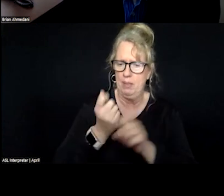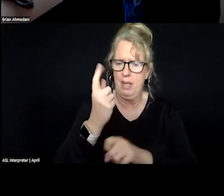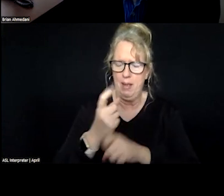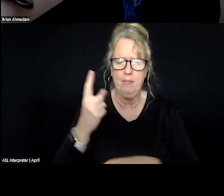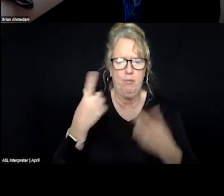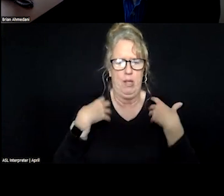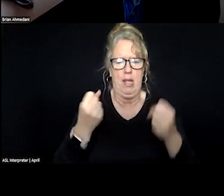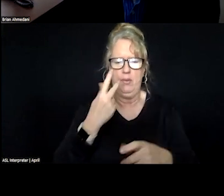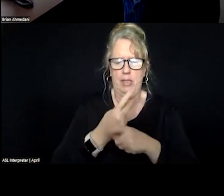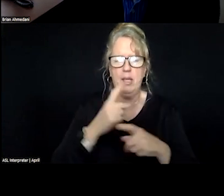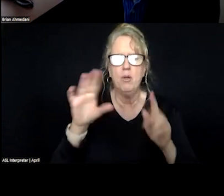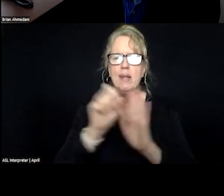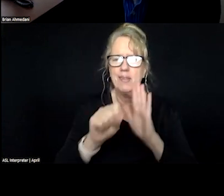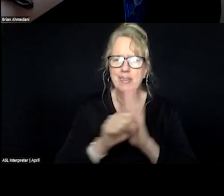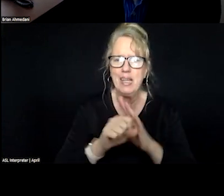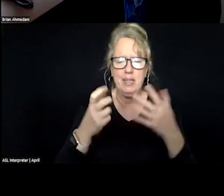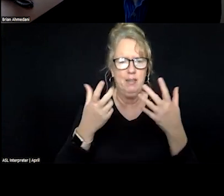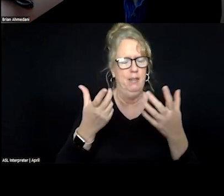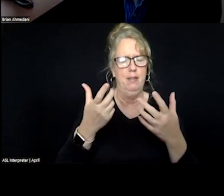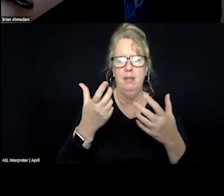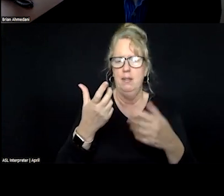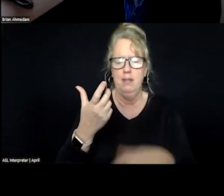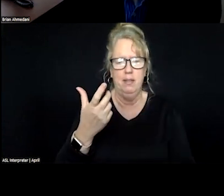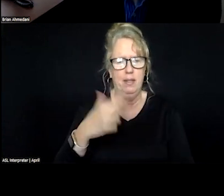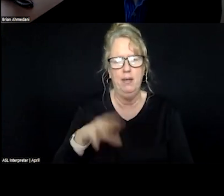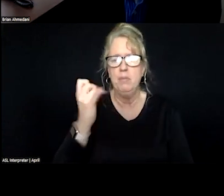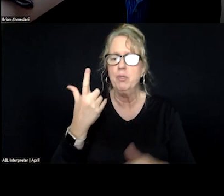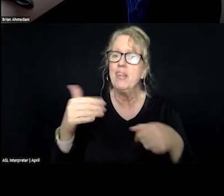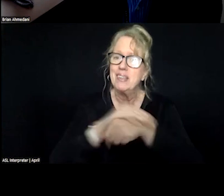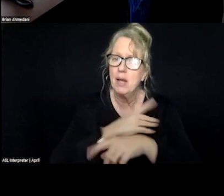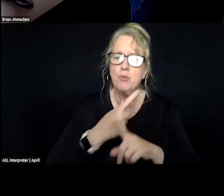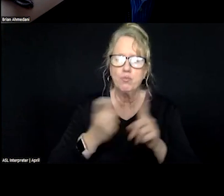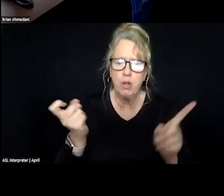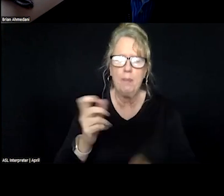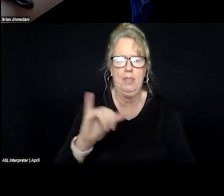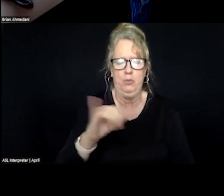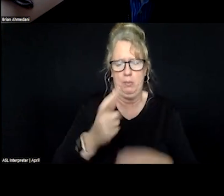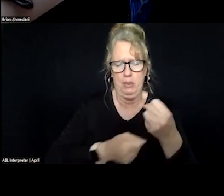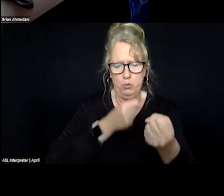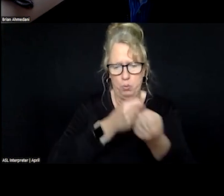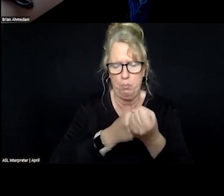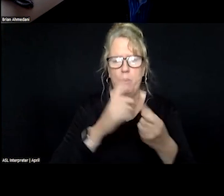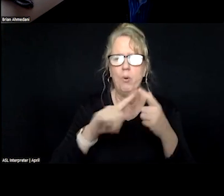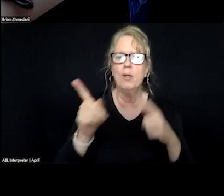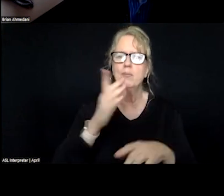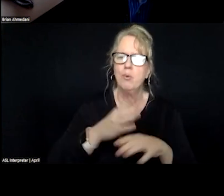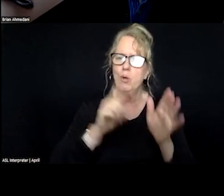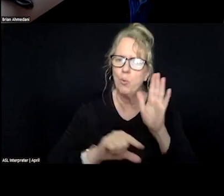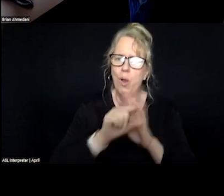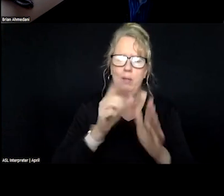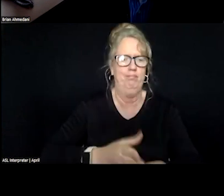IN THE STATE OF MICHIGAN COVERED BY INSURANCE A CROSS THE ENTIRE